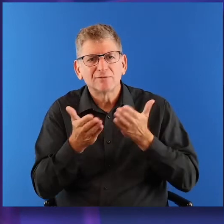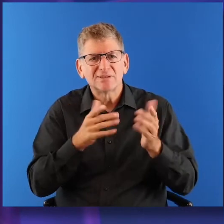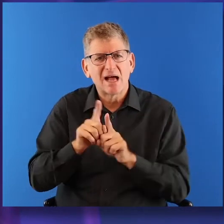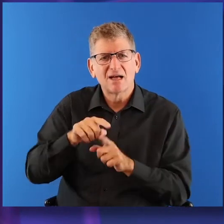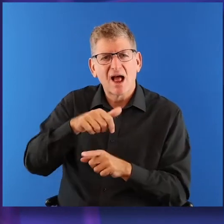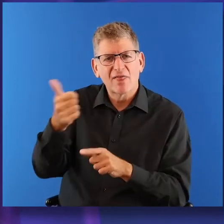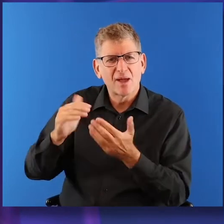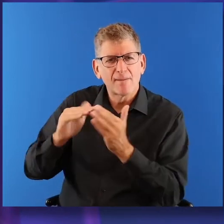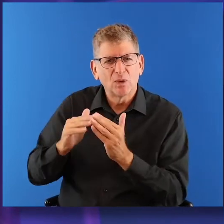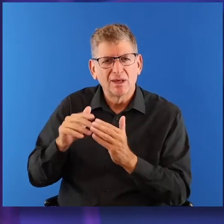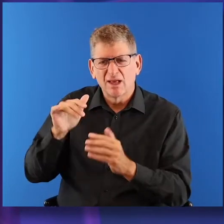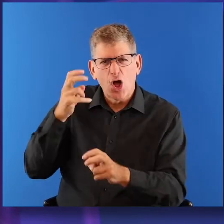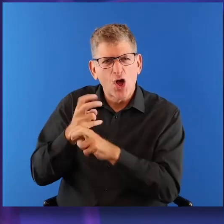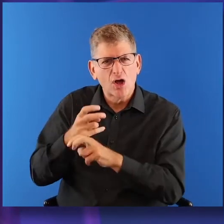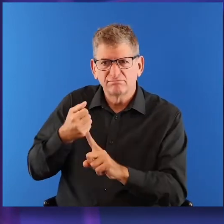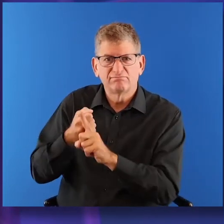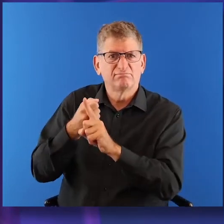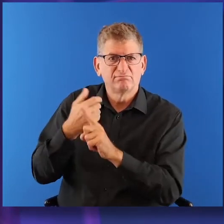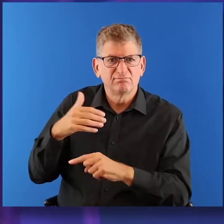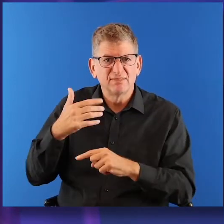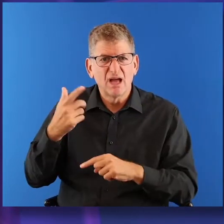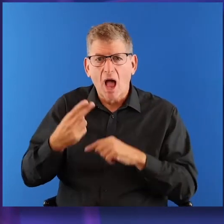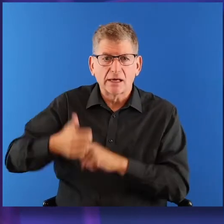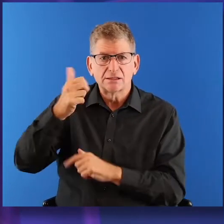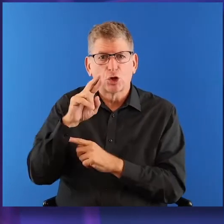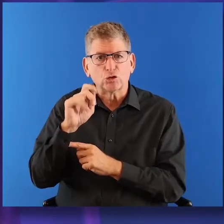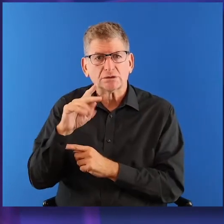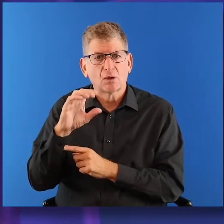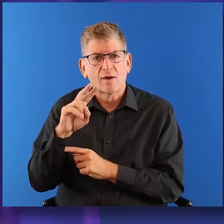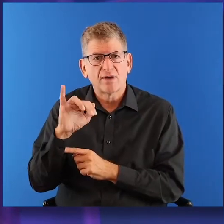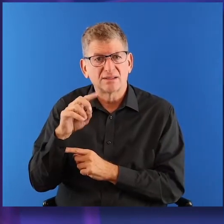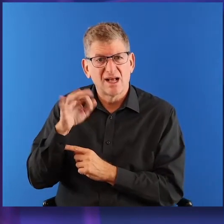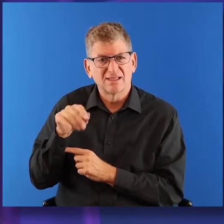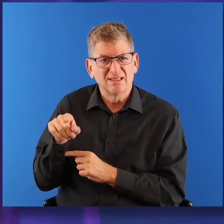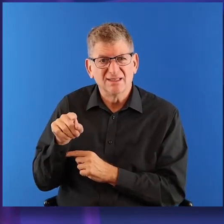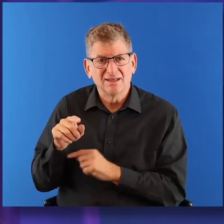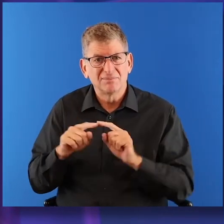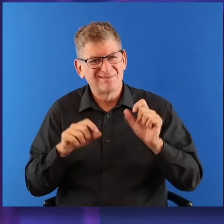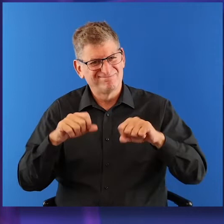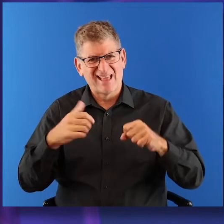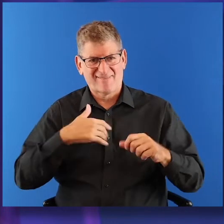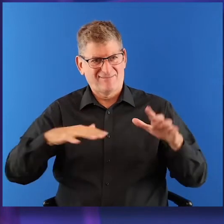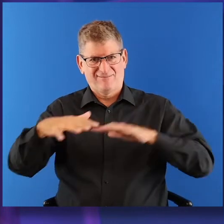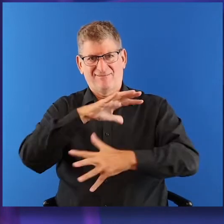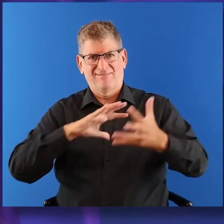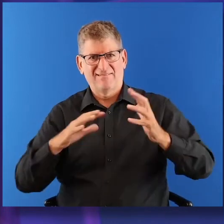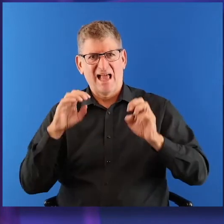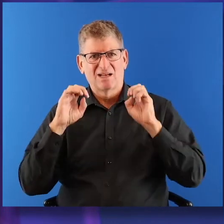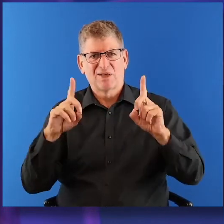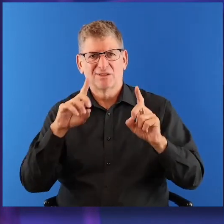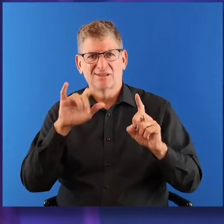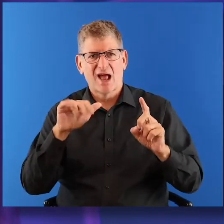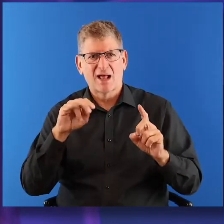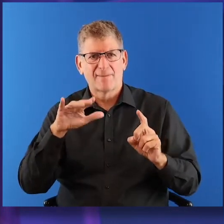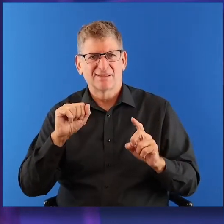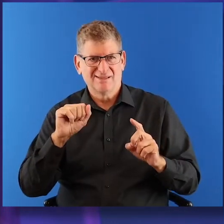Yes, those educational dynamics are going to have an impact in the short term with regard to COVID, but they're also going to have long-term impacts